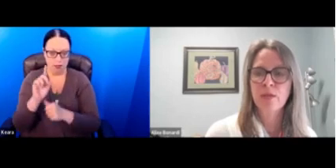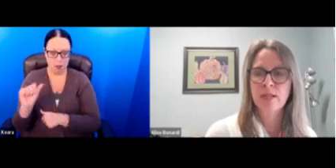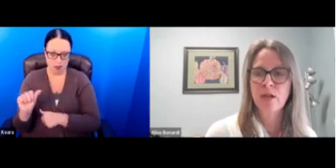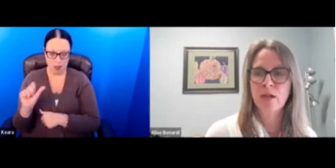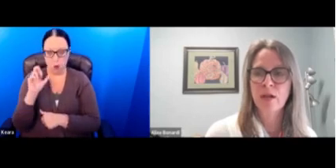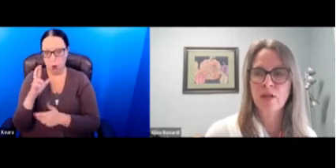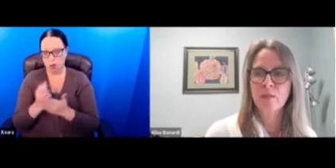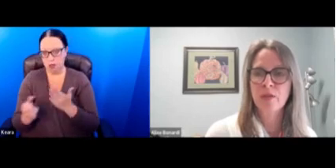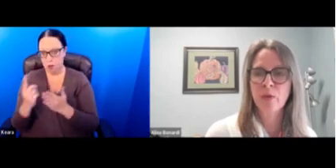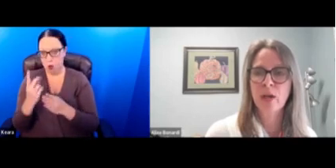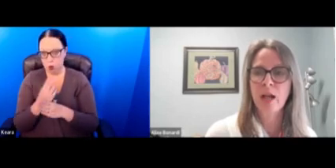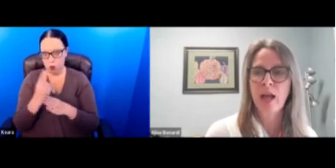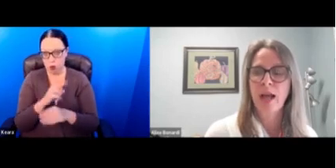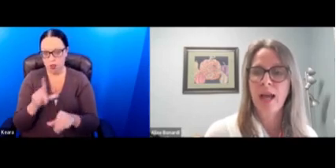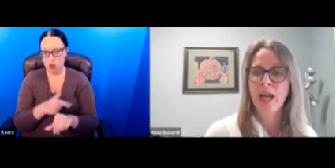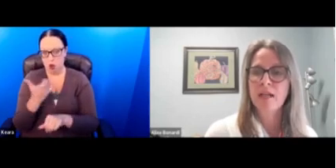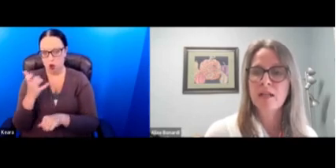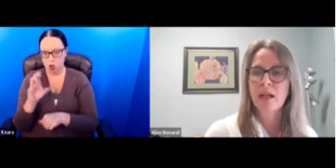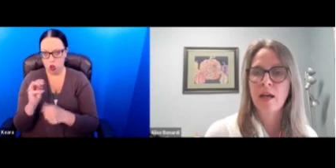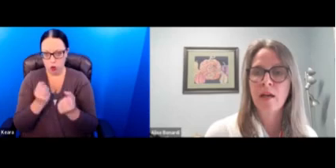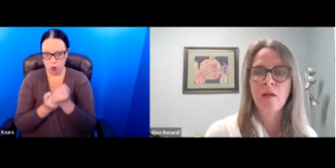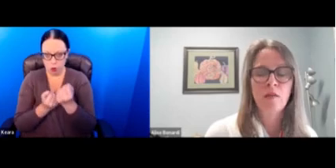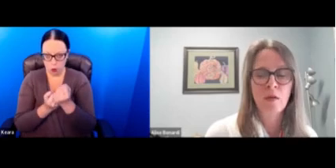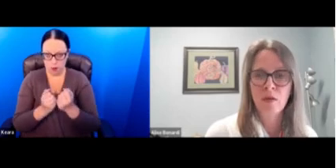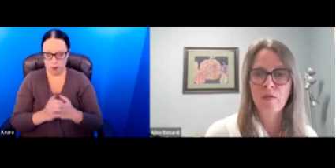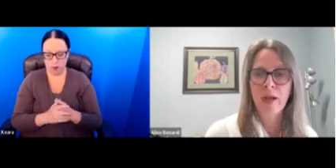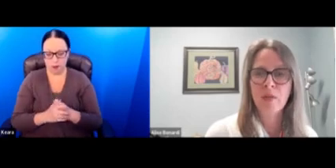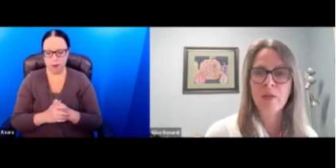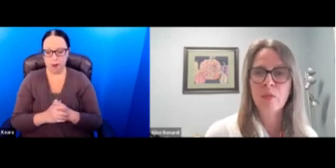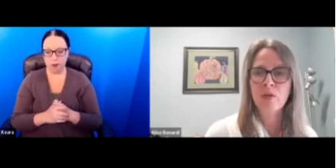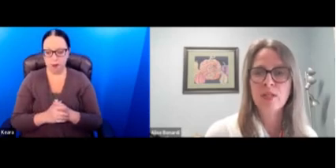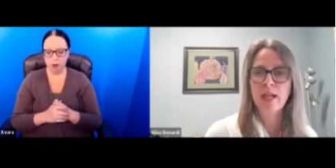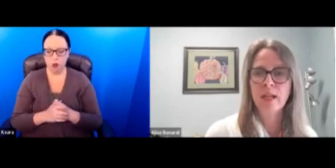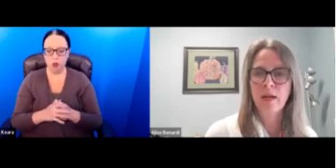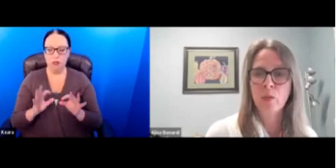uses get long term support. And the family members and loved